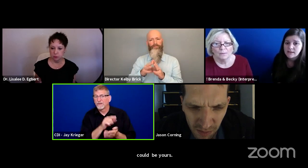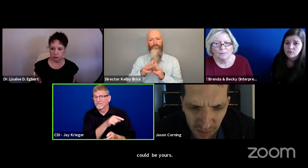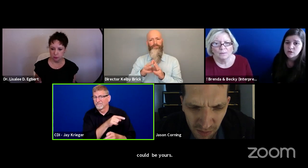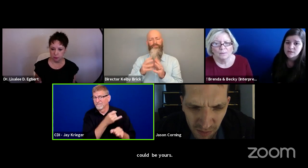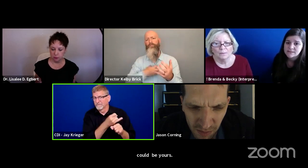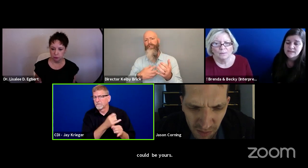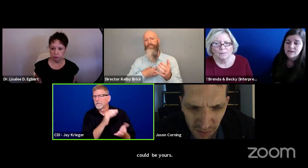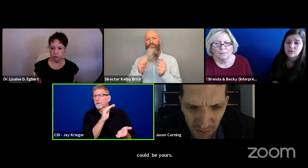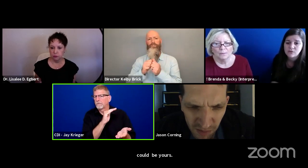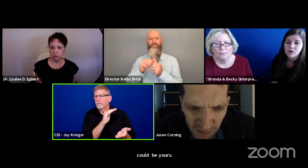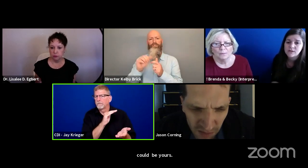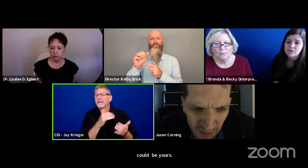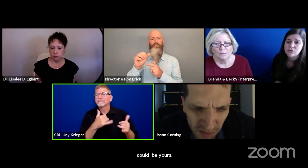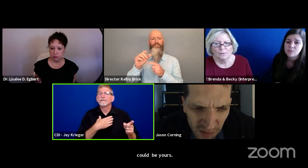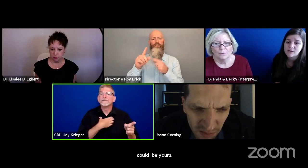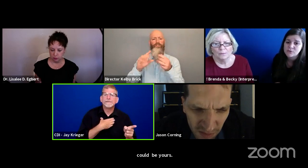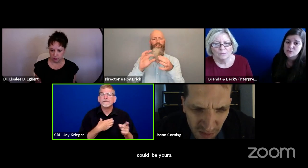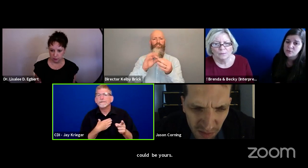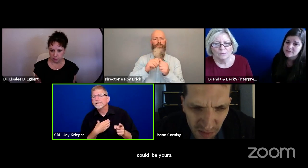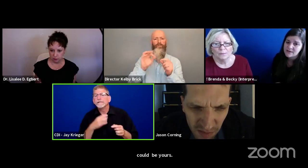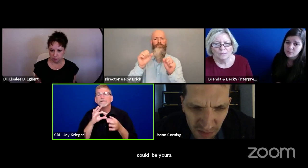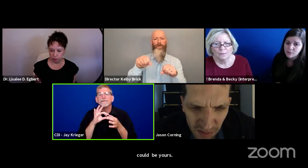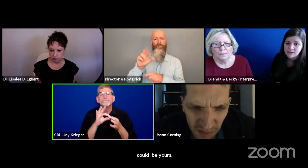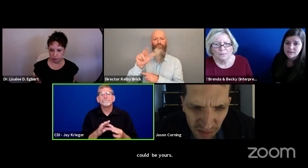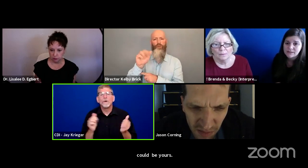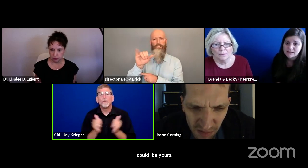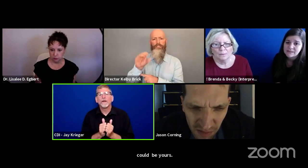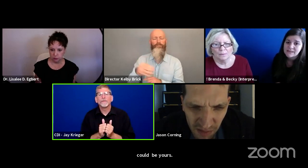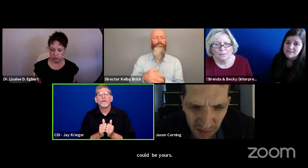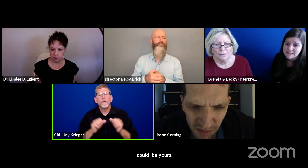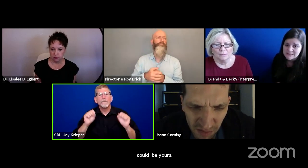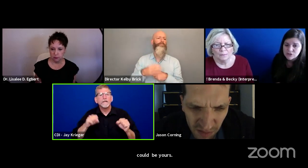Now in regards to Maryland School for the Deaf, we're hearing less and less.